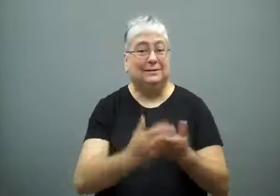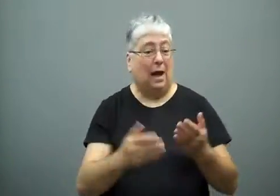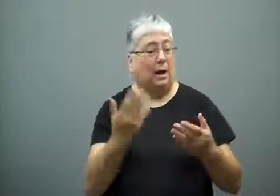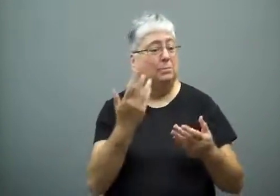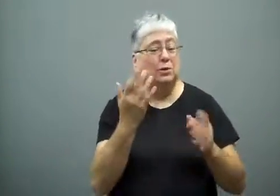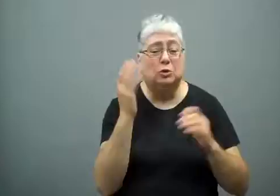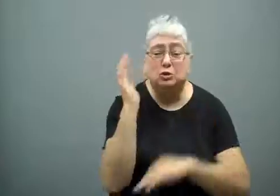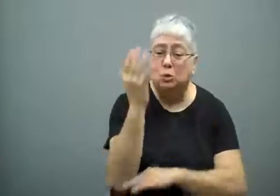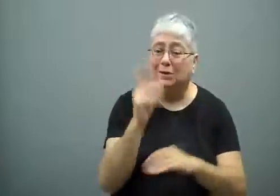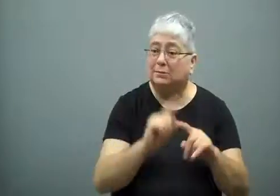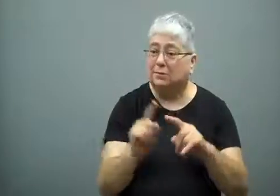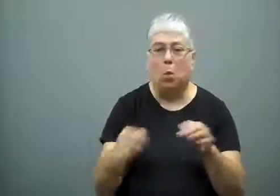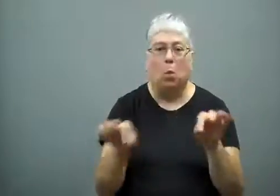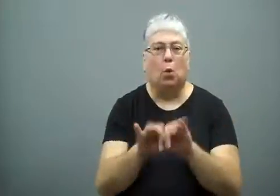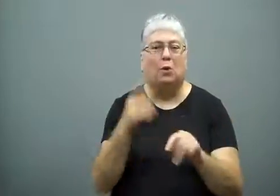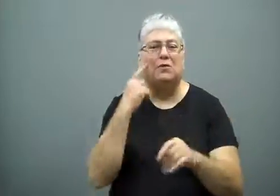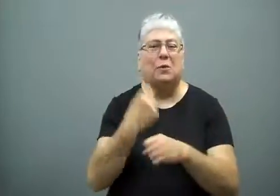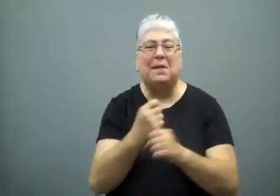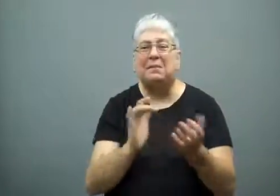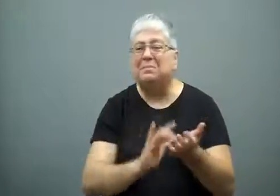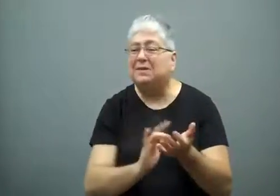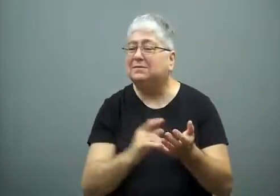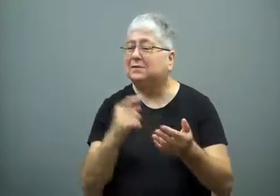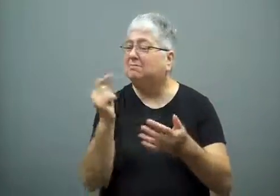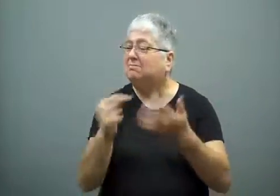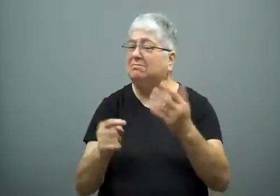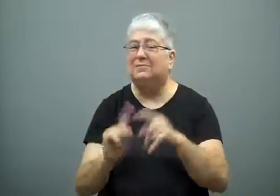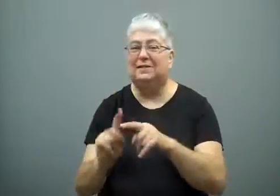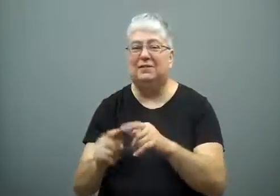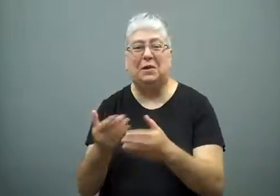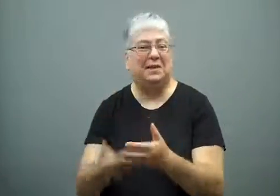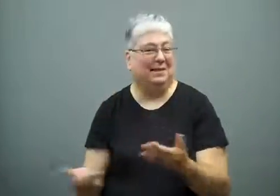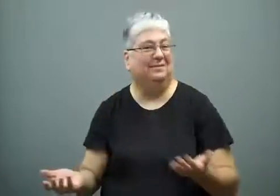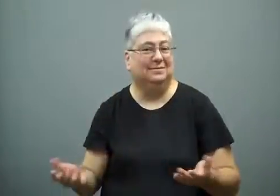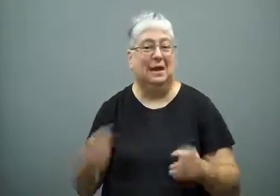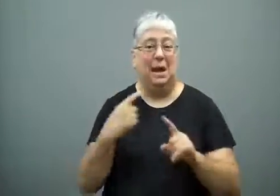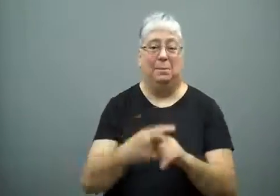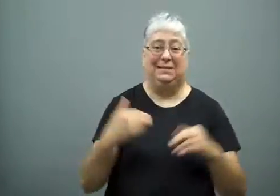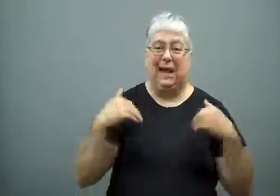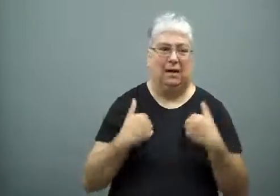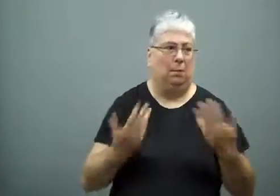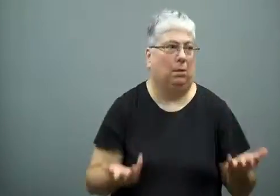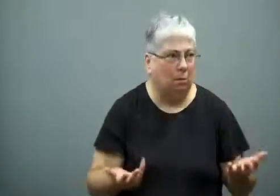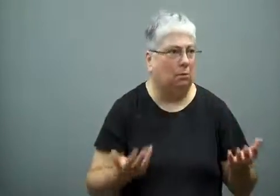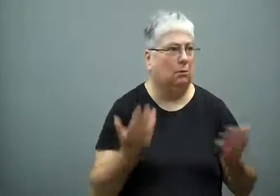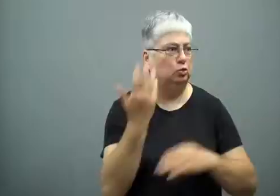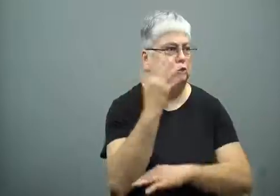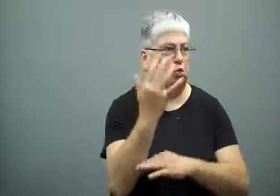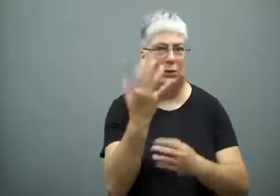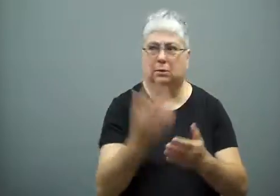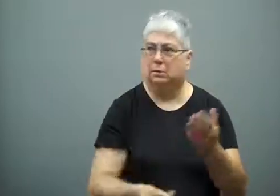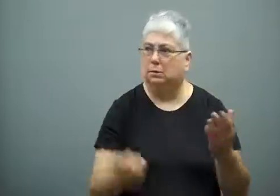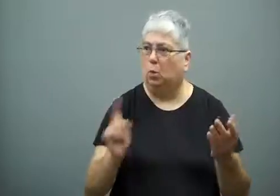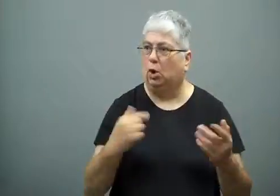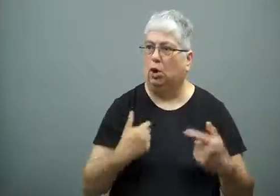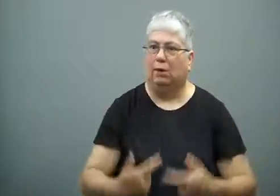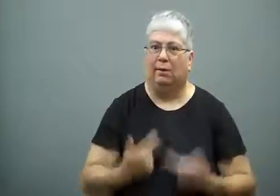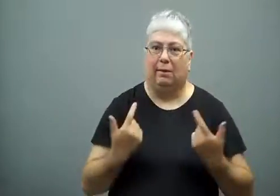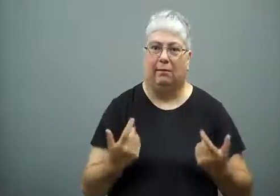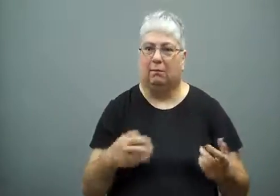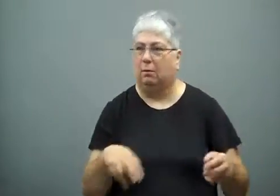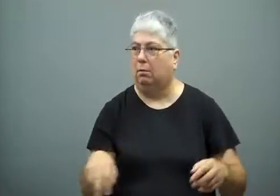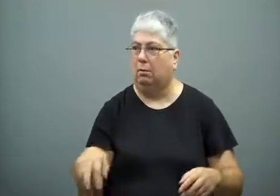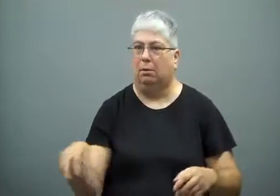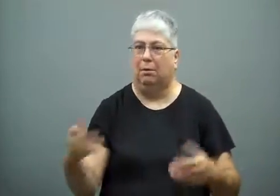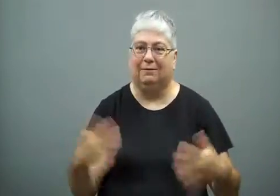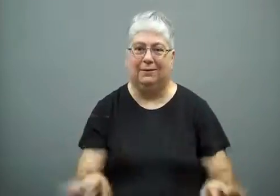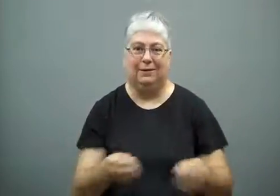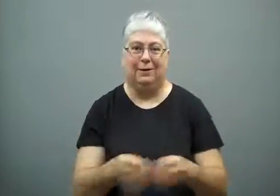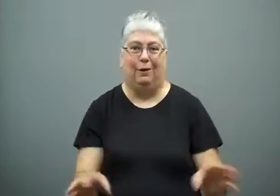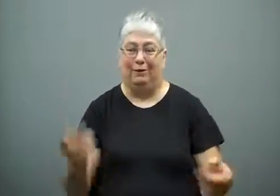Some of these trees are used for making medications and other things.